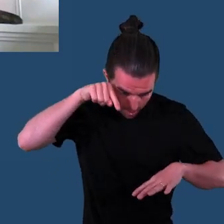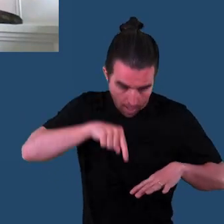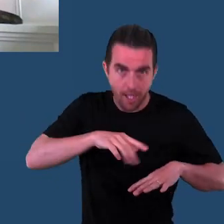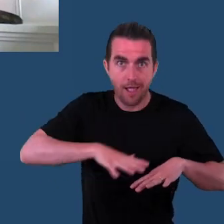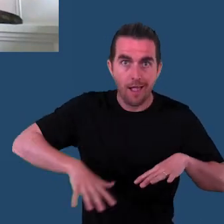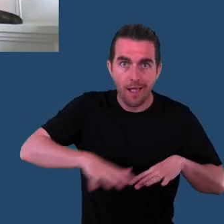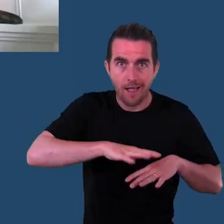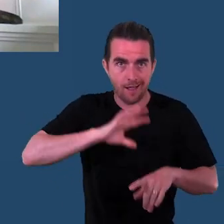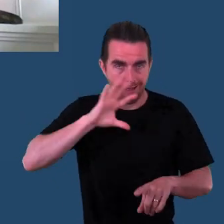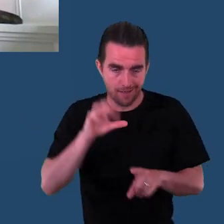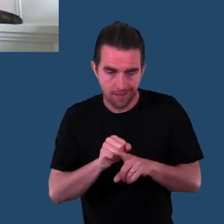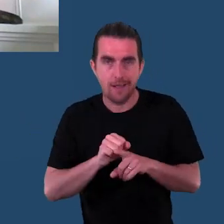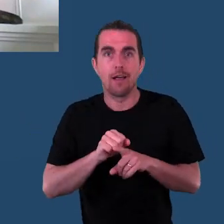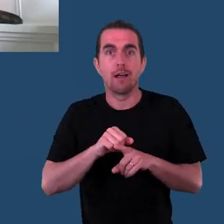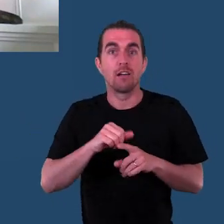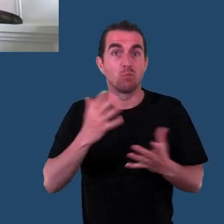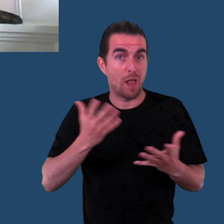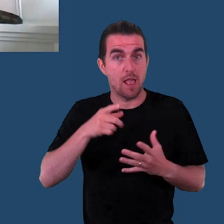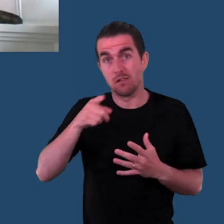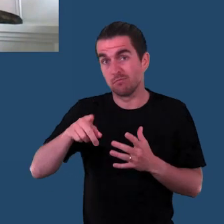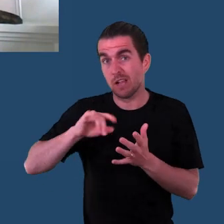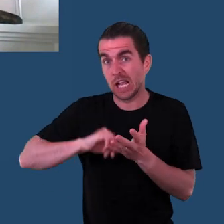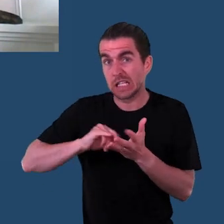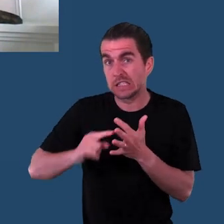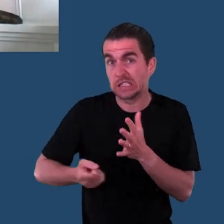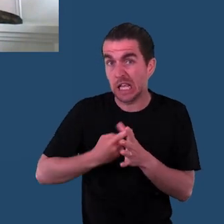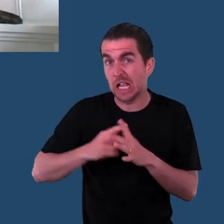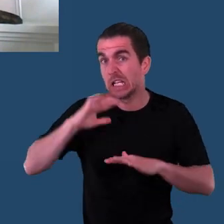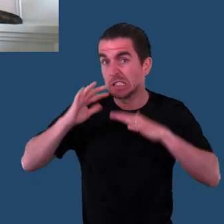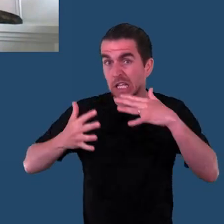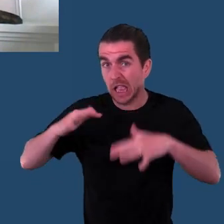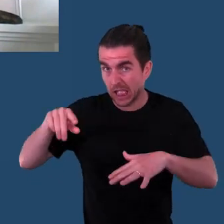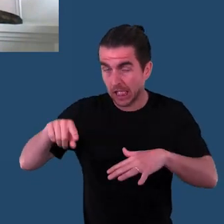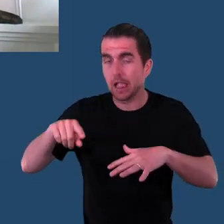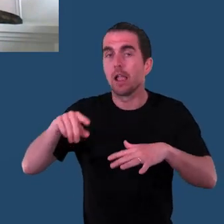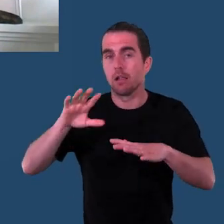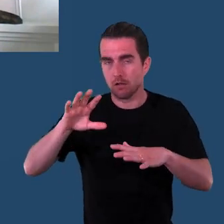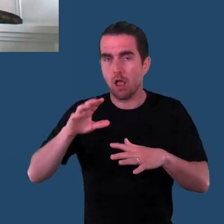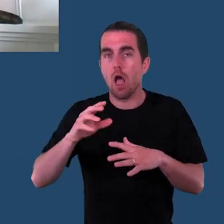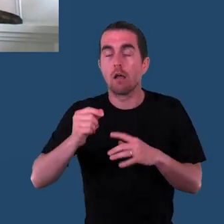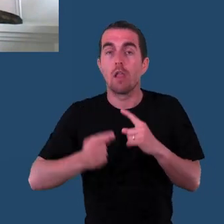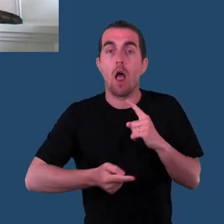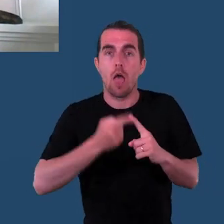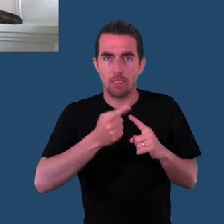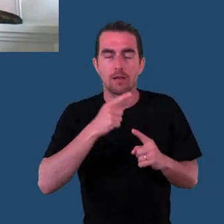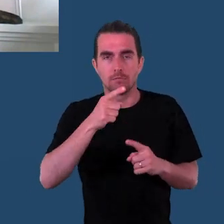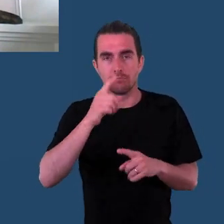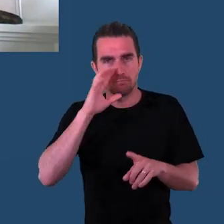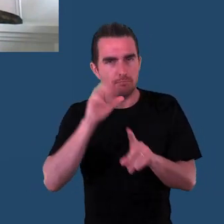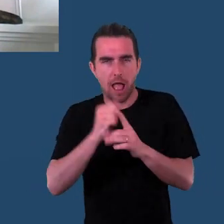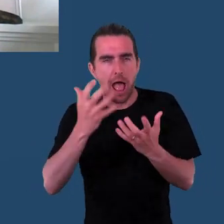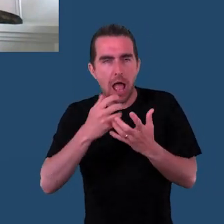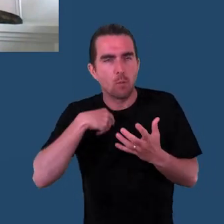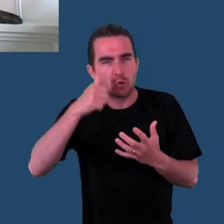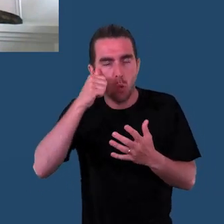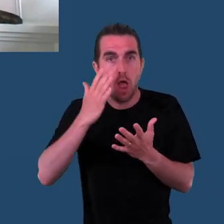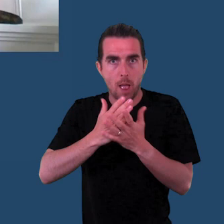and the other half was actually in the sea. And another reason that we know that a meteorite hit